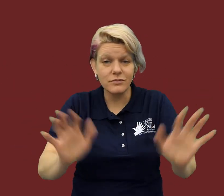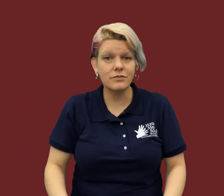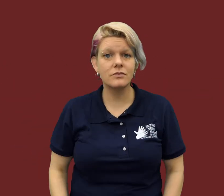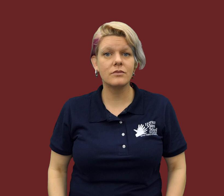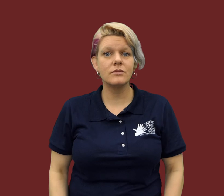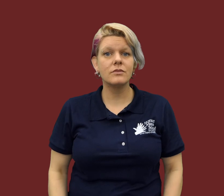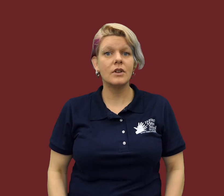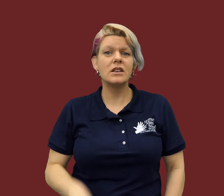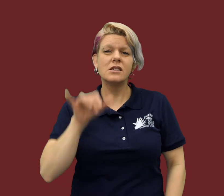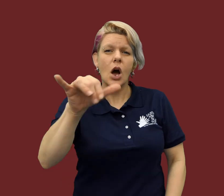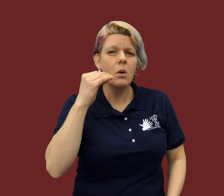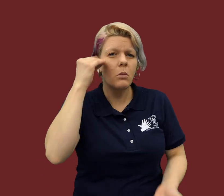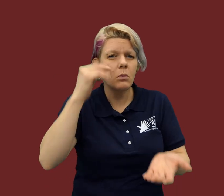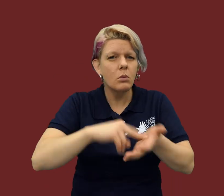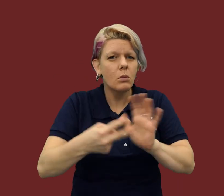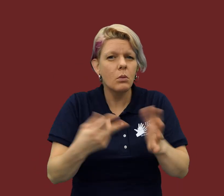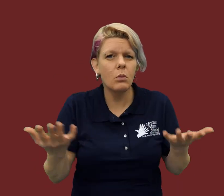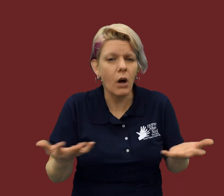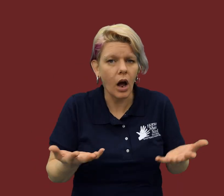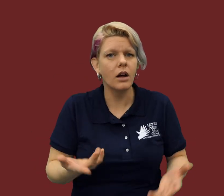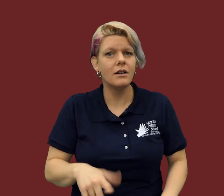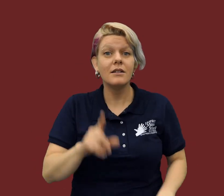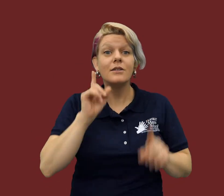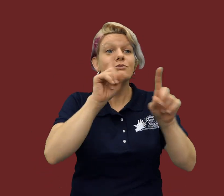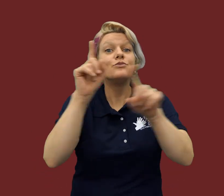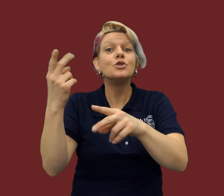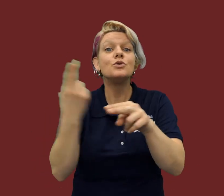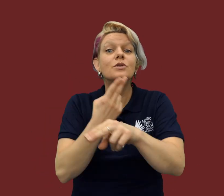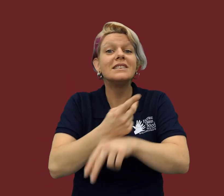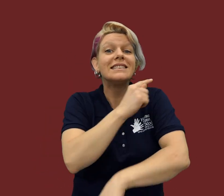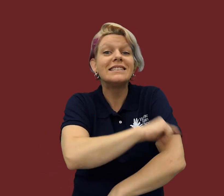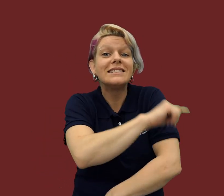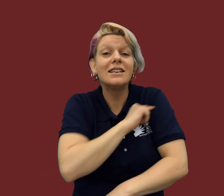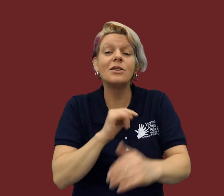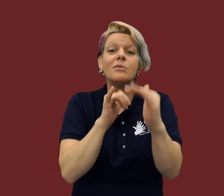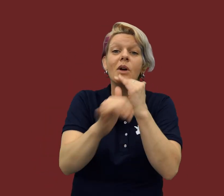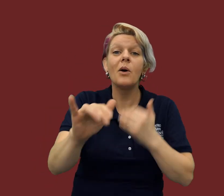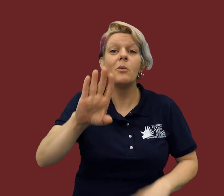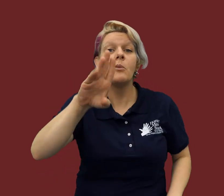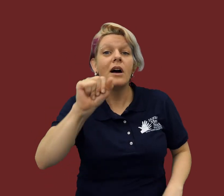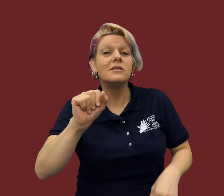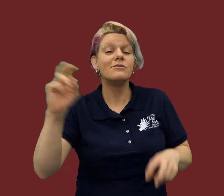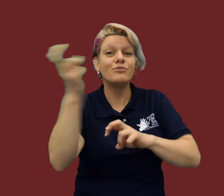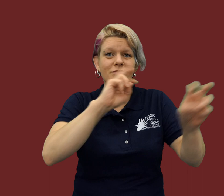spreading further. What does it mean to stay home? Do not take the public transportation,